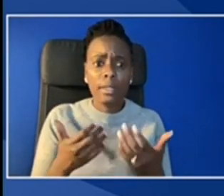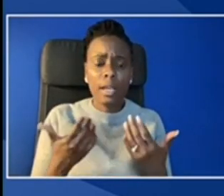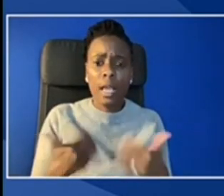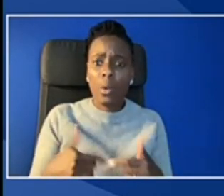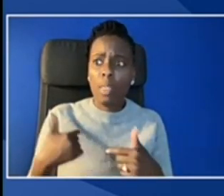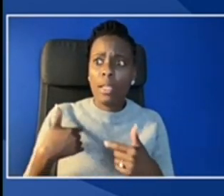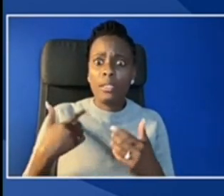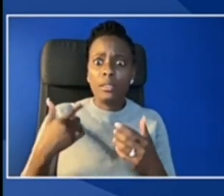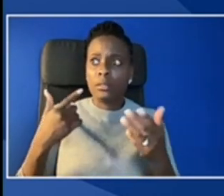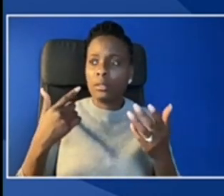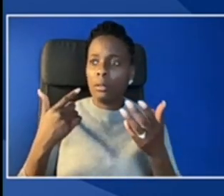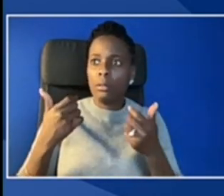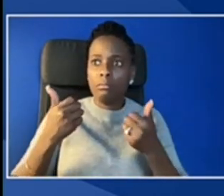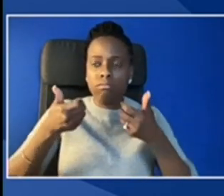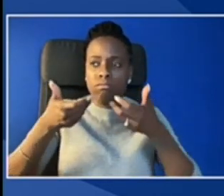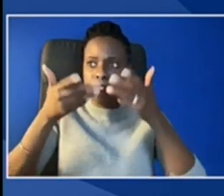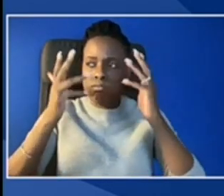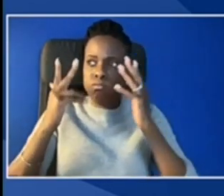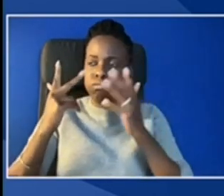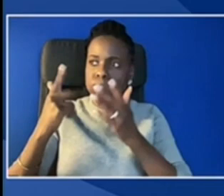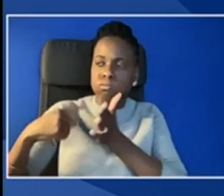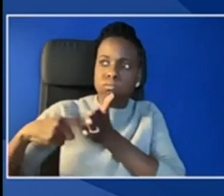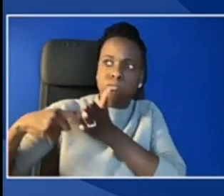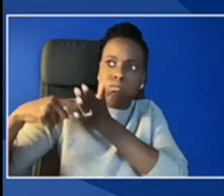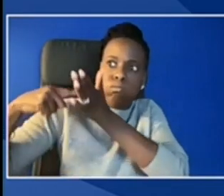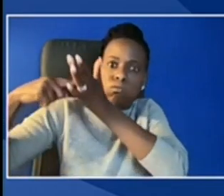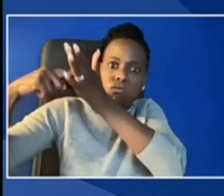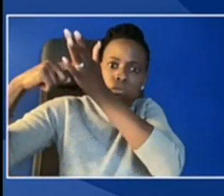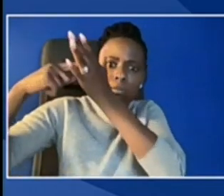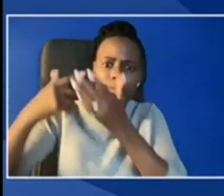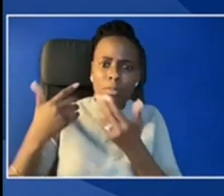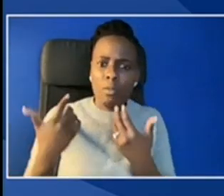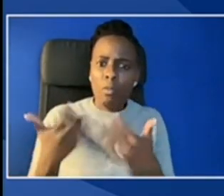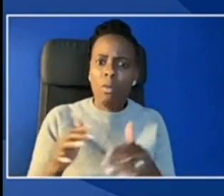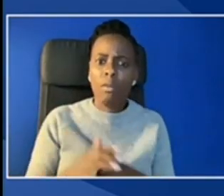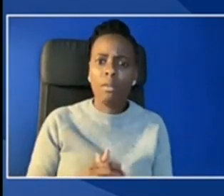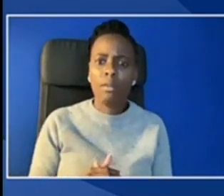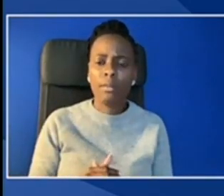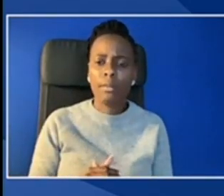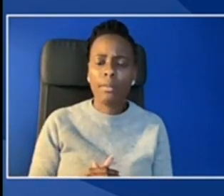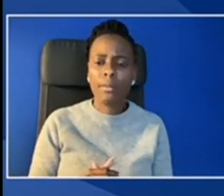head. You know, and I just wish there was